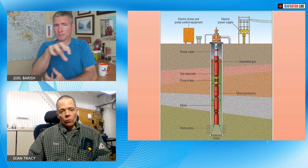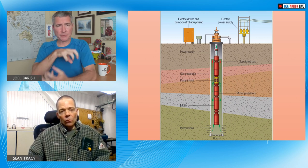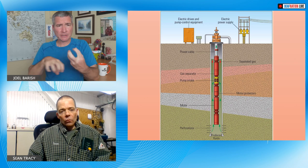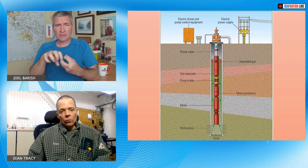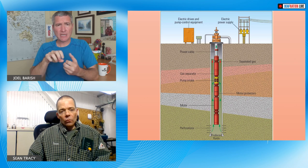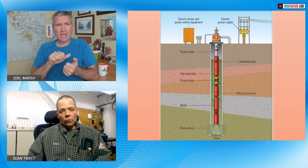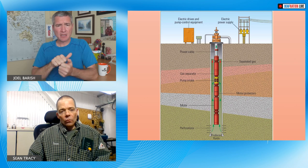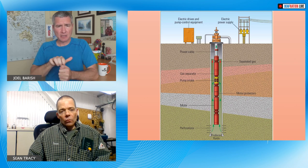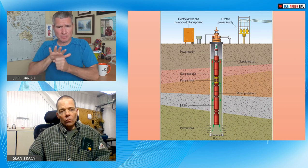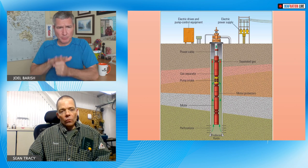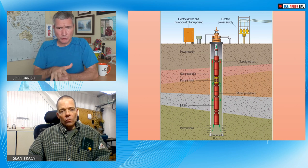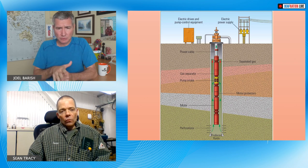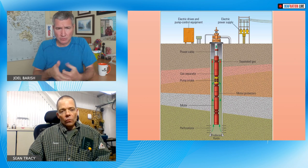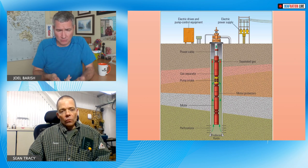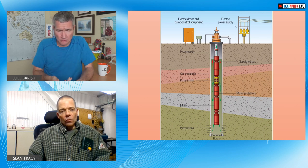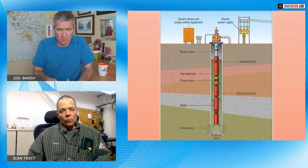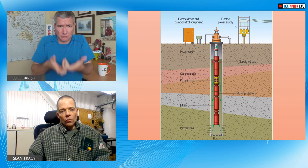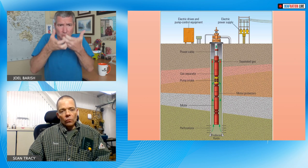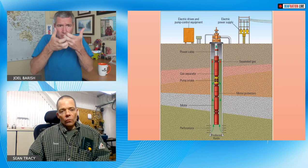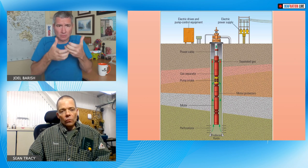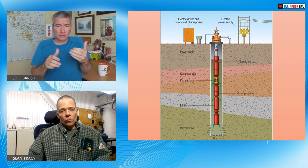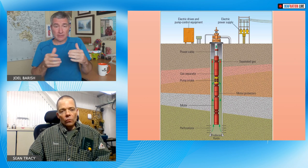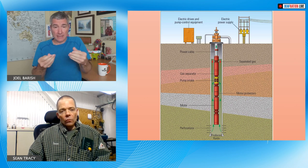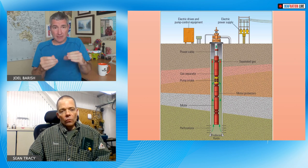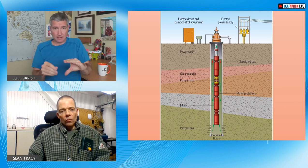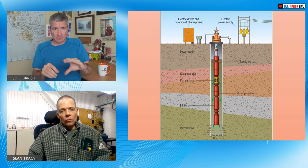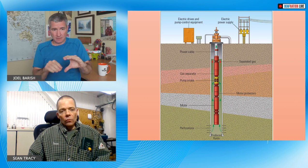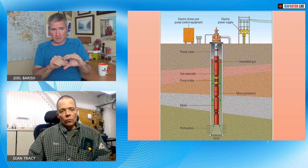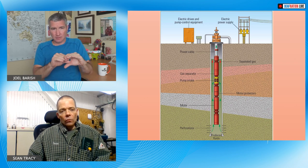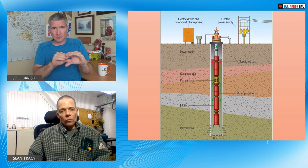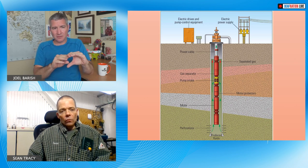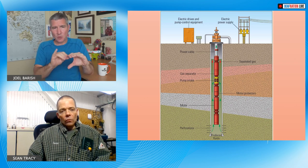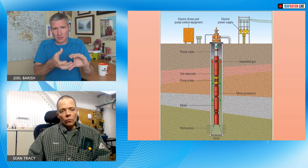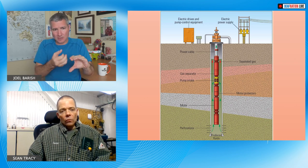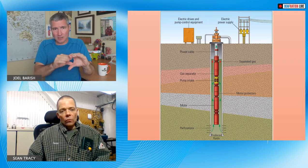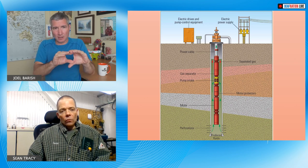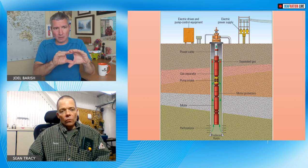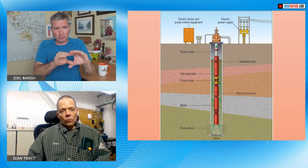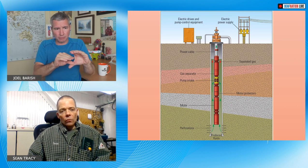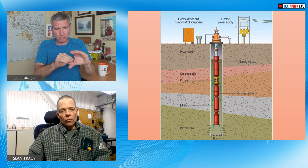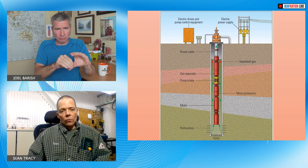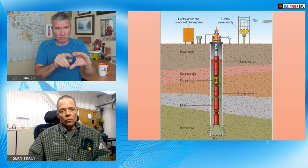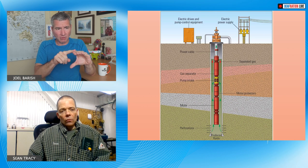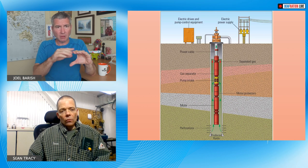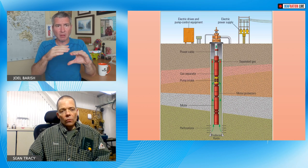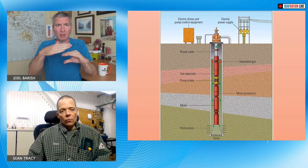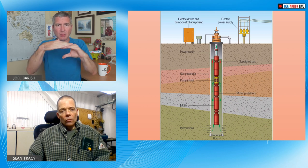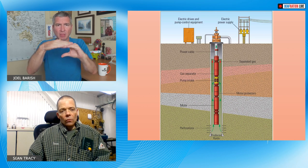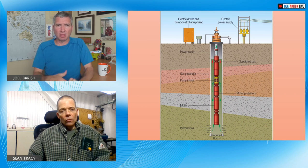As you know, water and oil don't mix. Once you drill out the oil, how do you fill the "hole" that it makes?